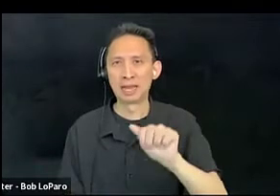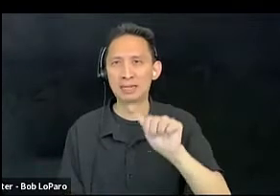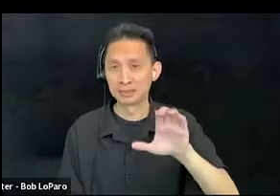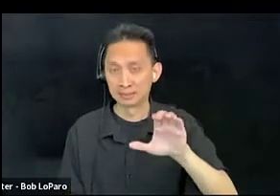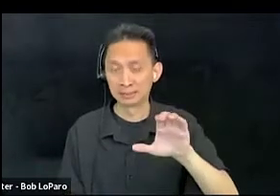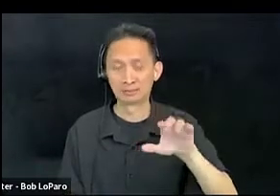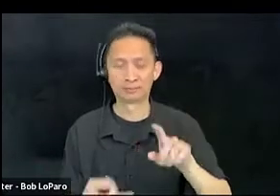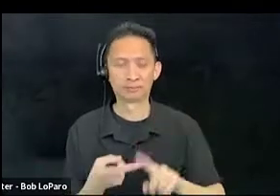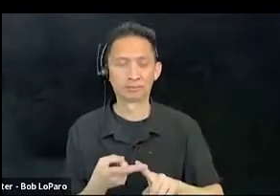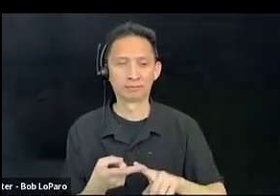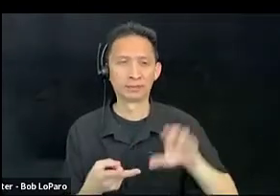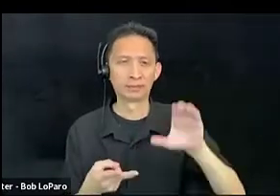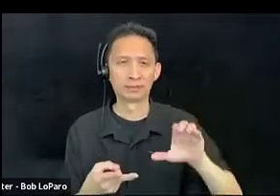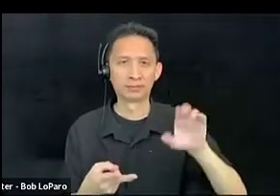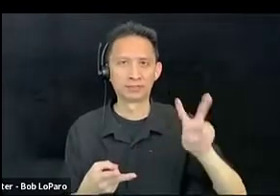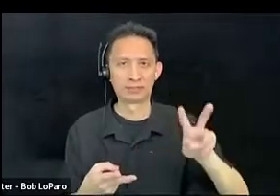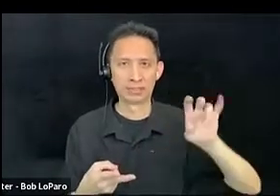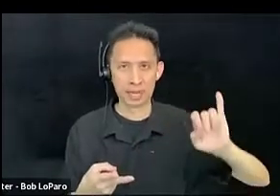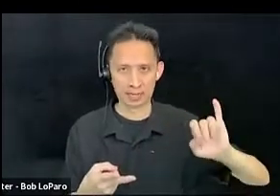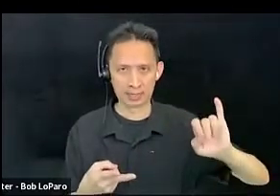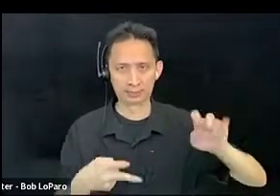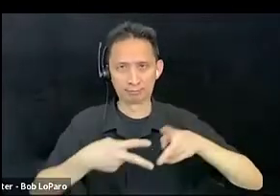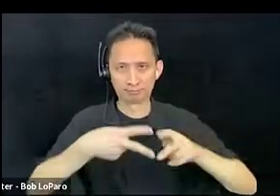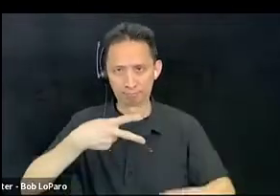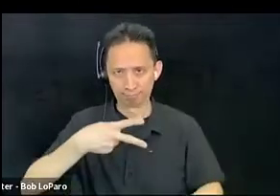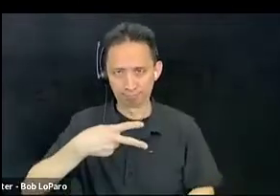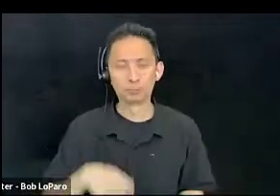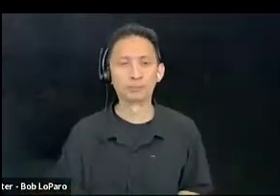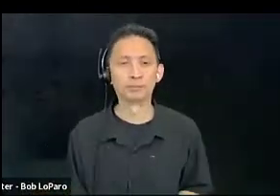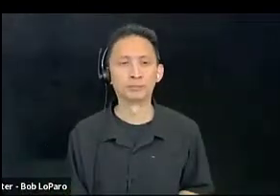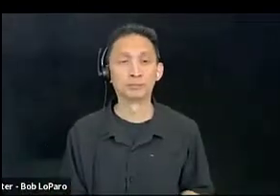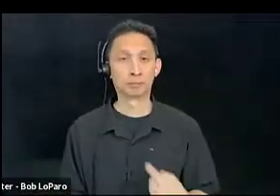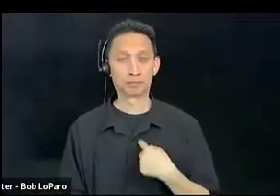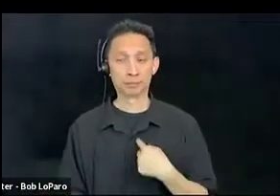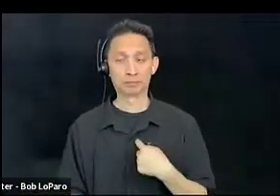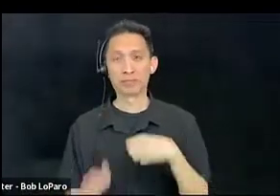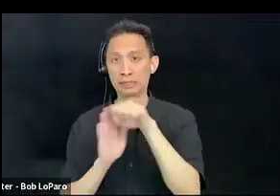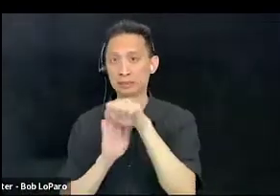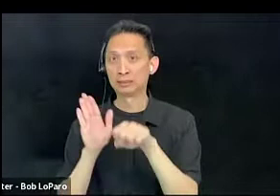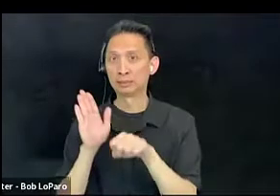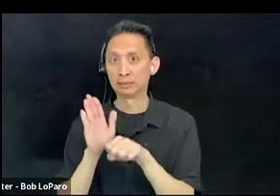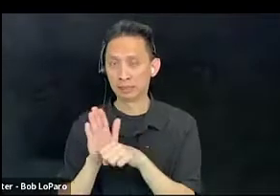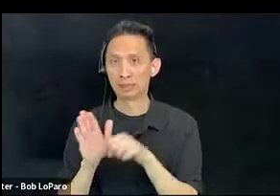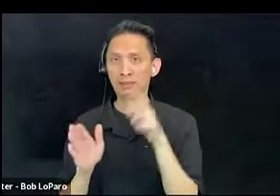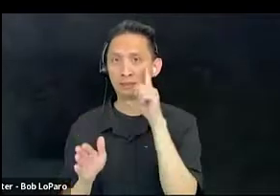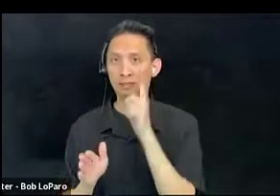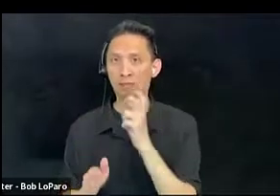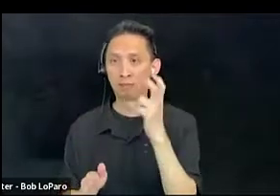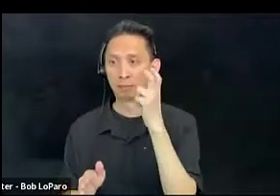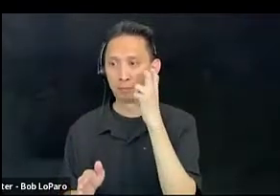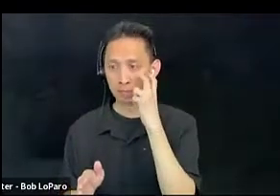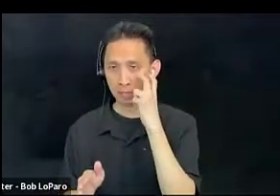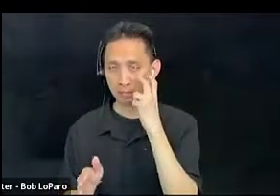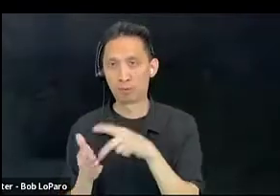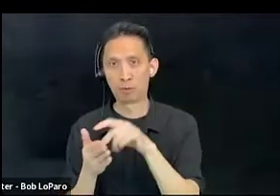As a state deaf blind project employee providing technical assistance across the state of New York,